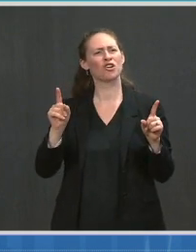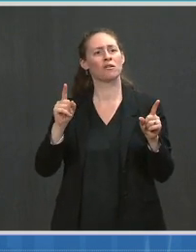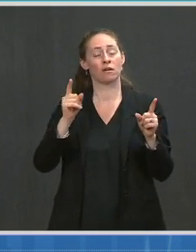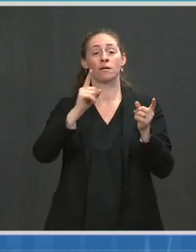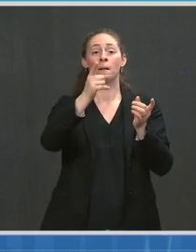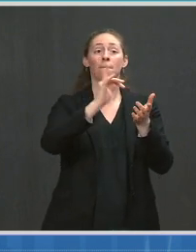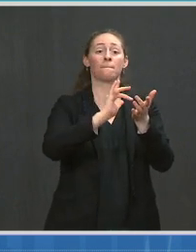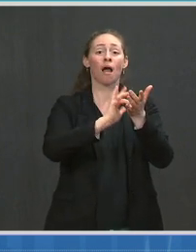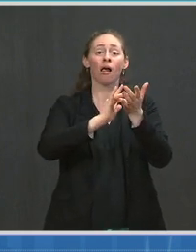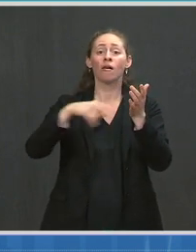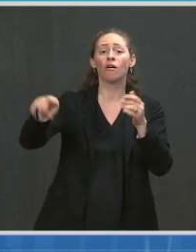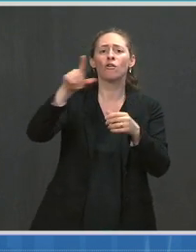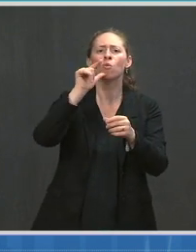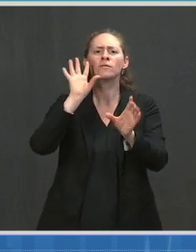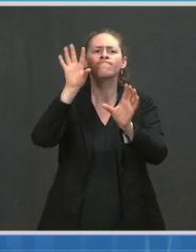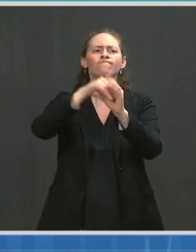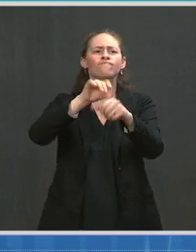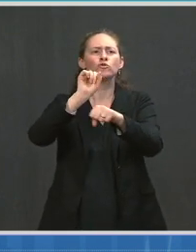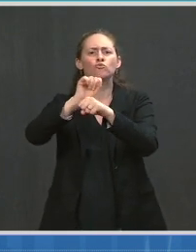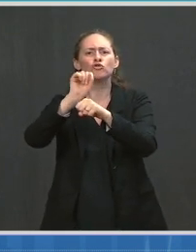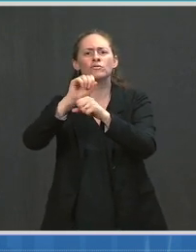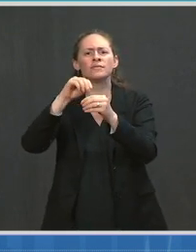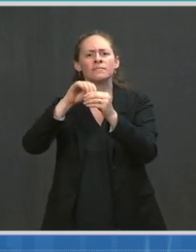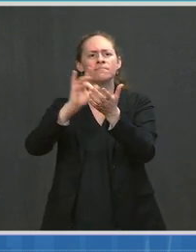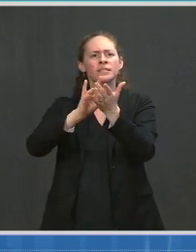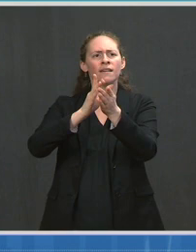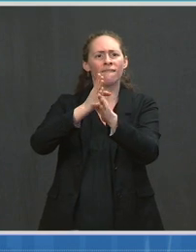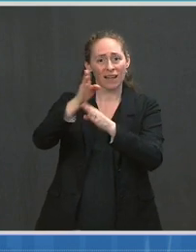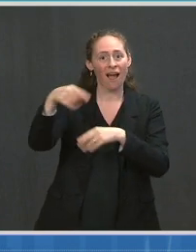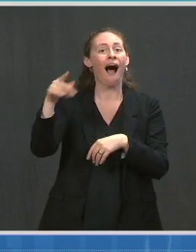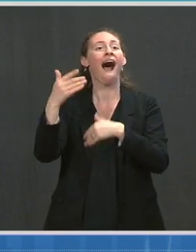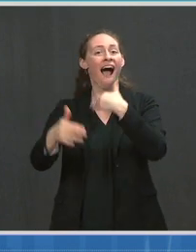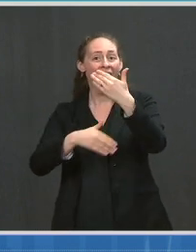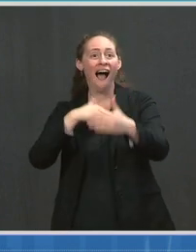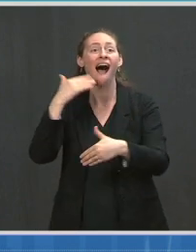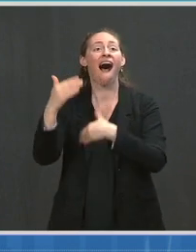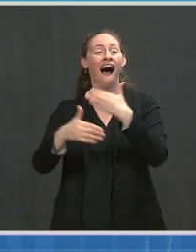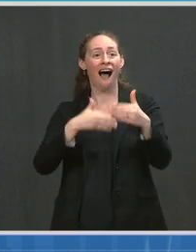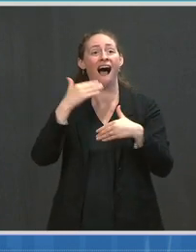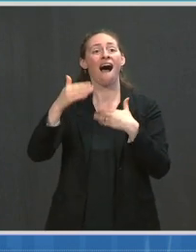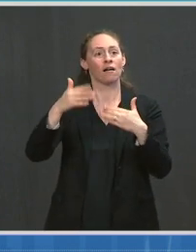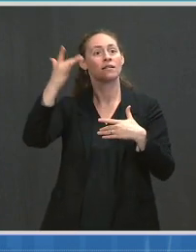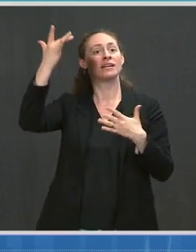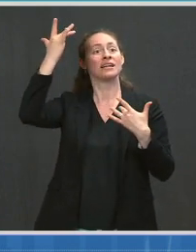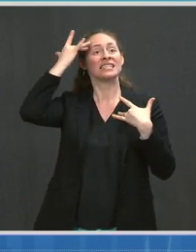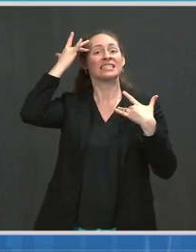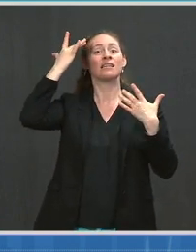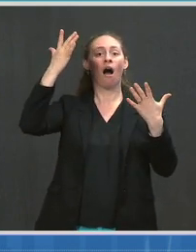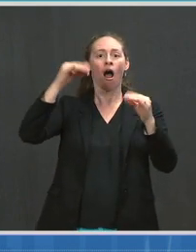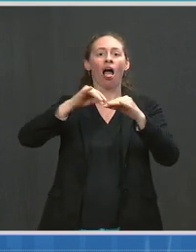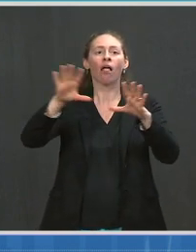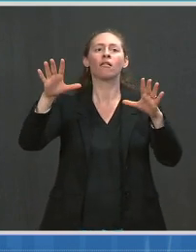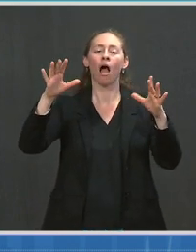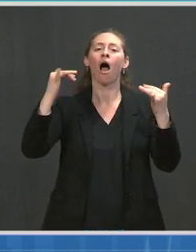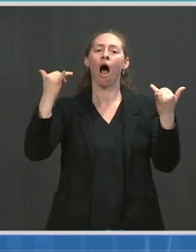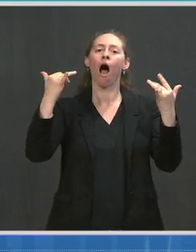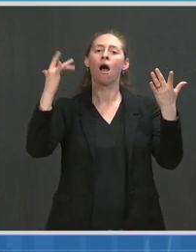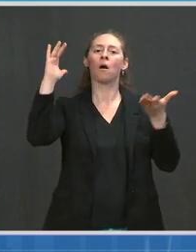are protected from disease. And so, we just want to make sure that we don't end up in a surge that truly is avoidable.